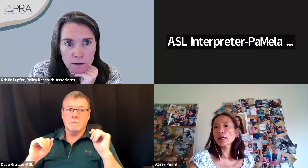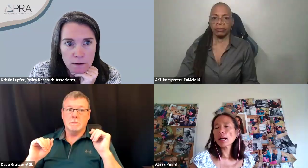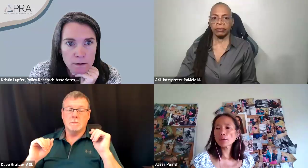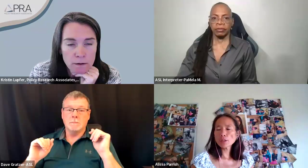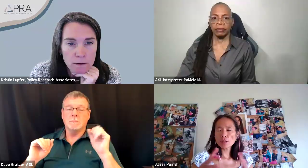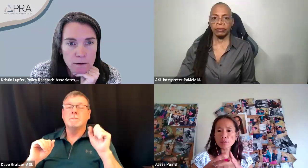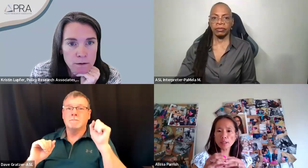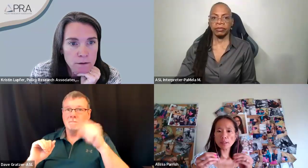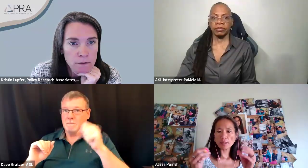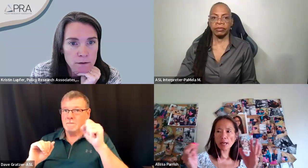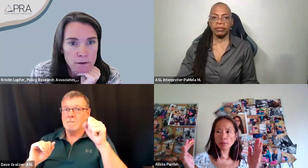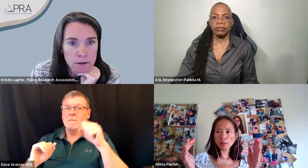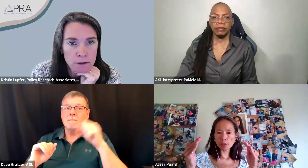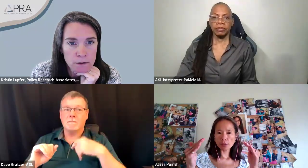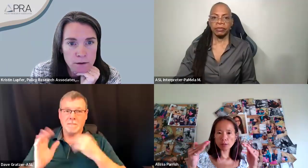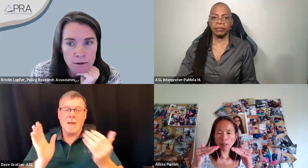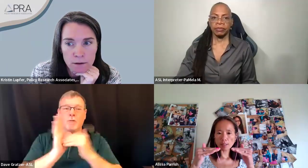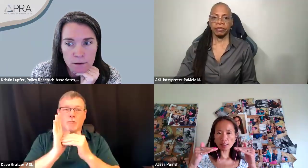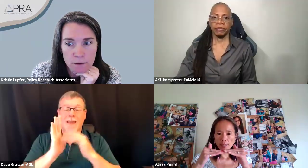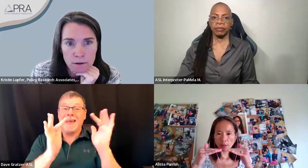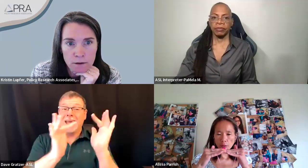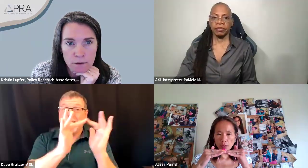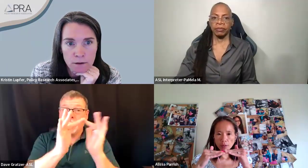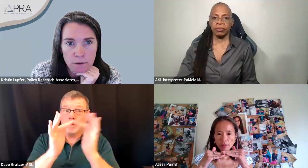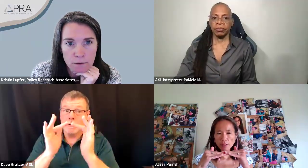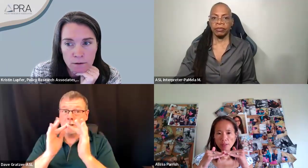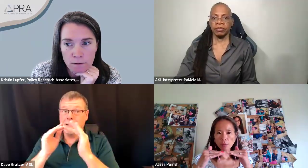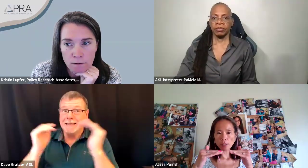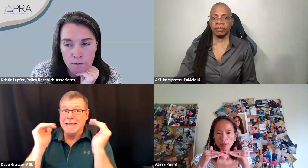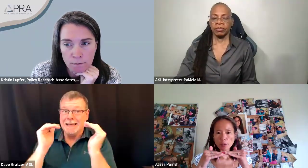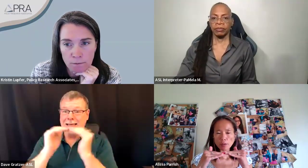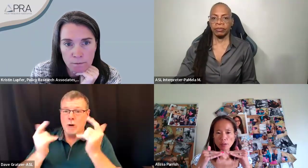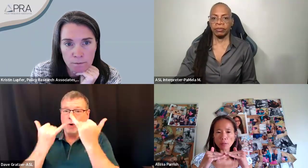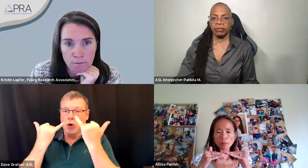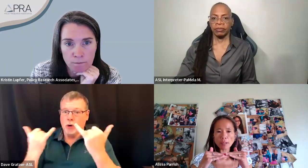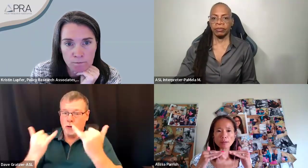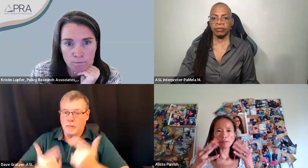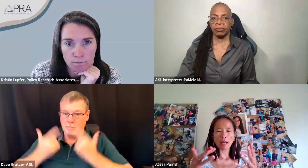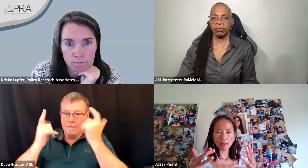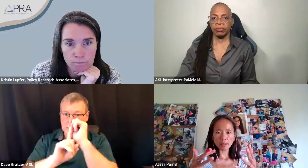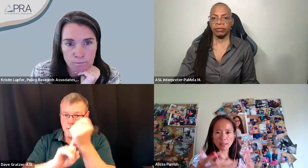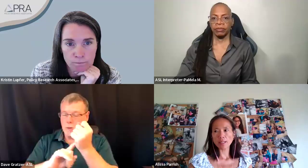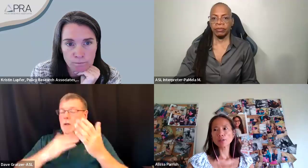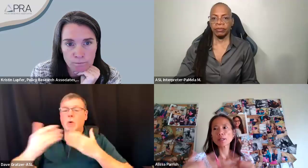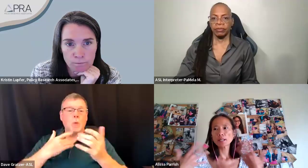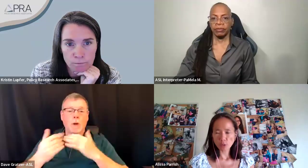Yeah, I would just reiterate that outreach context equals current living situations. So regardless of how it gets into HMIS,